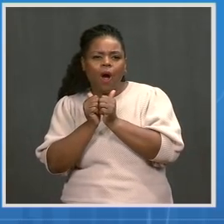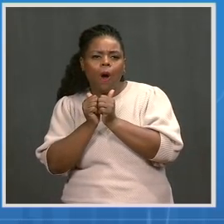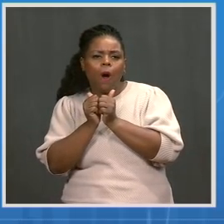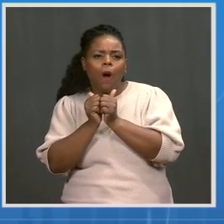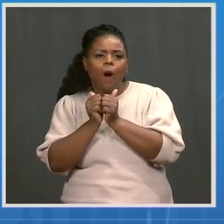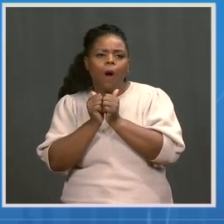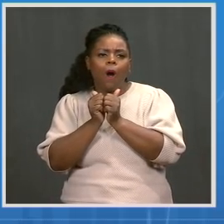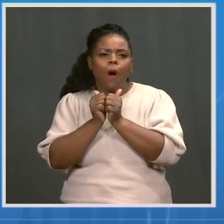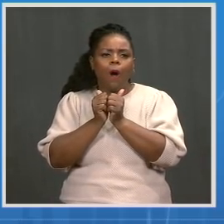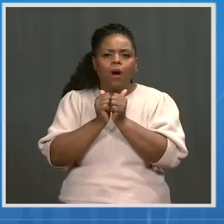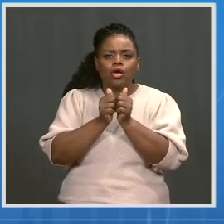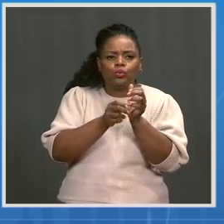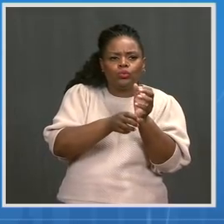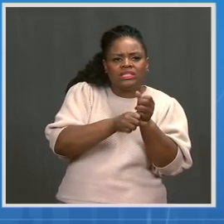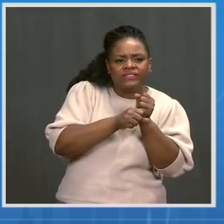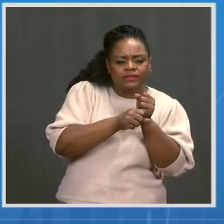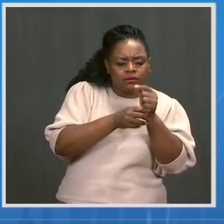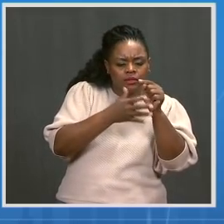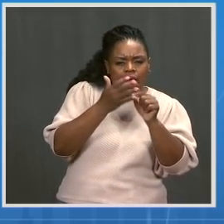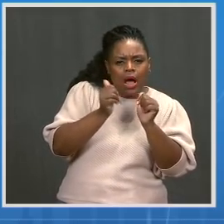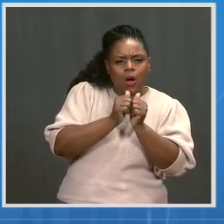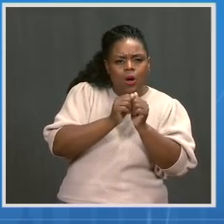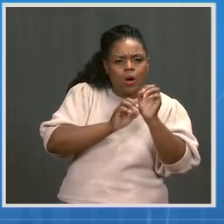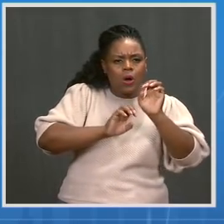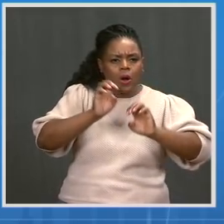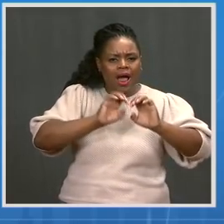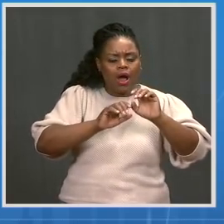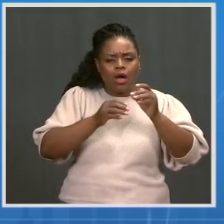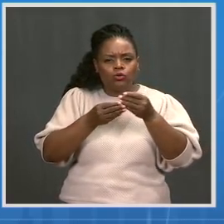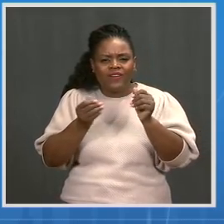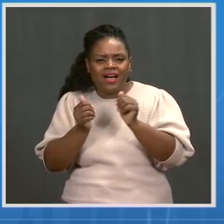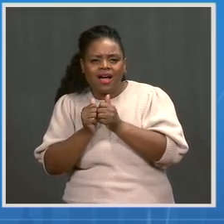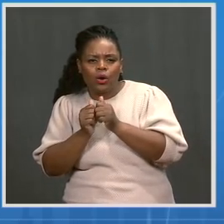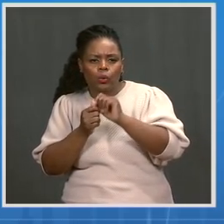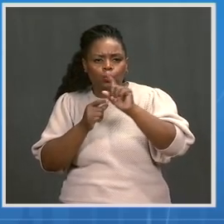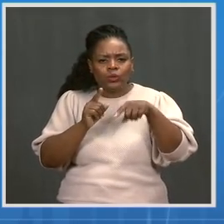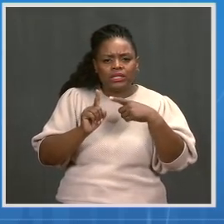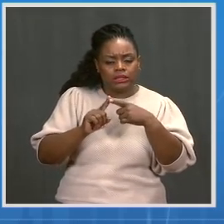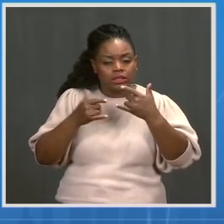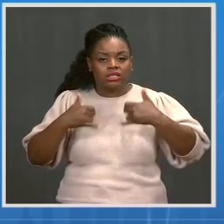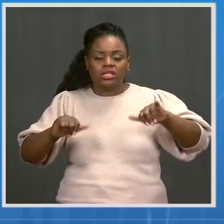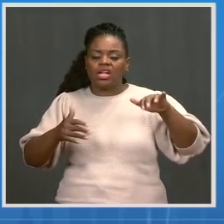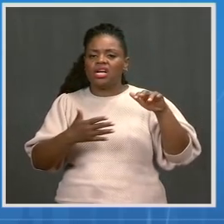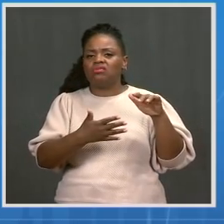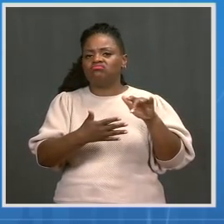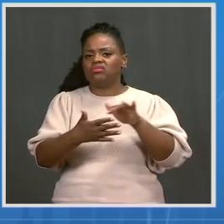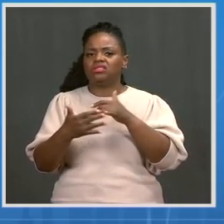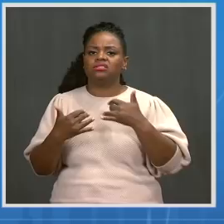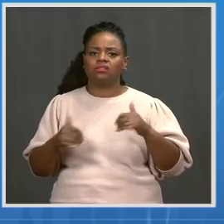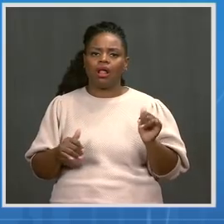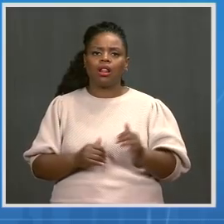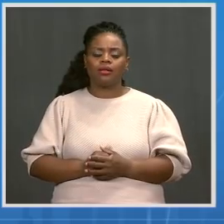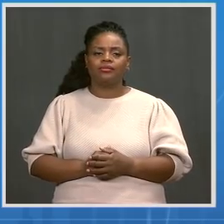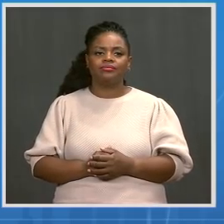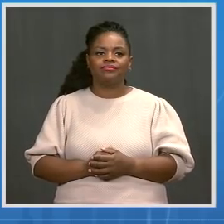and whether symptoms eventually resolve. Multi-year studies are also on their -- underway that will help us better understand